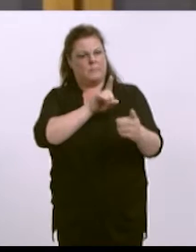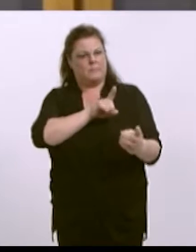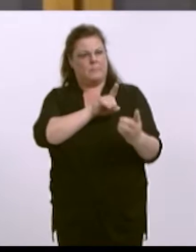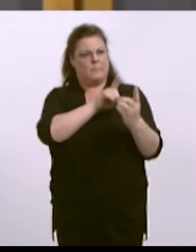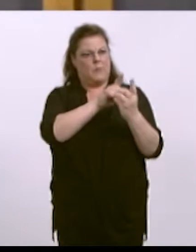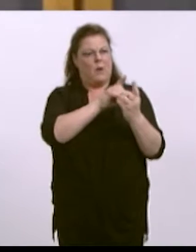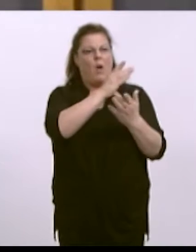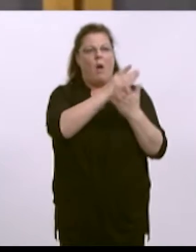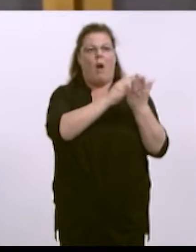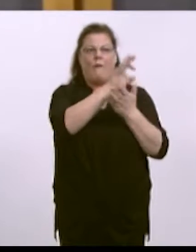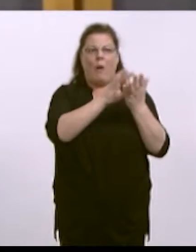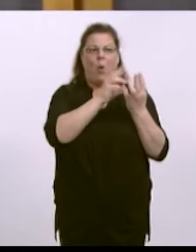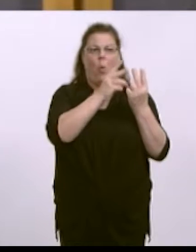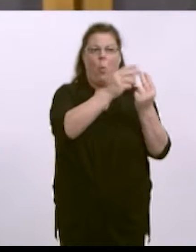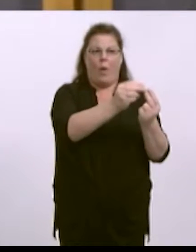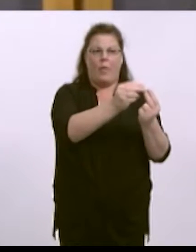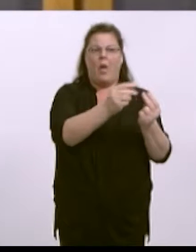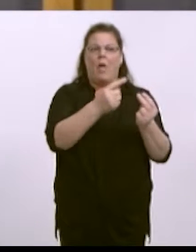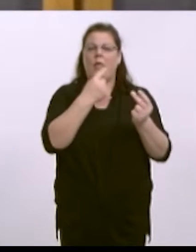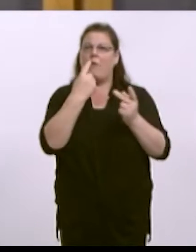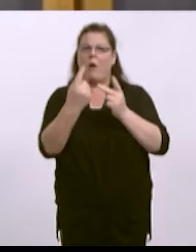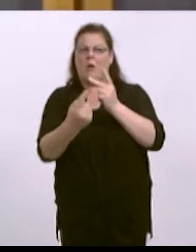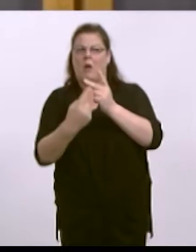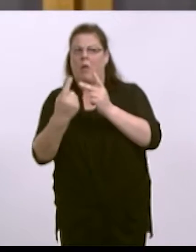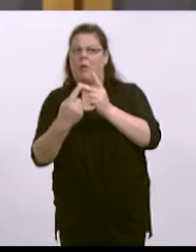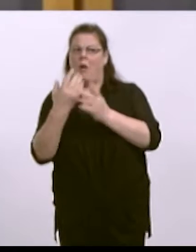hour in patient-centred work, and another half hour again on top of that in administration,